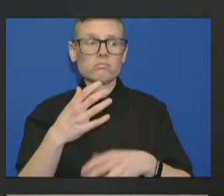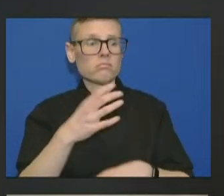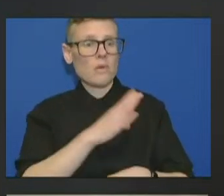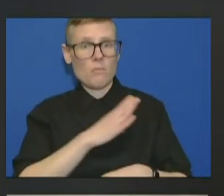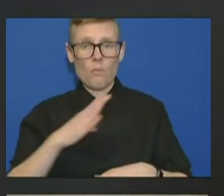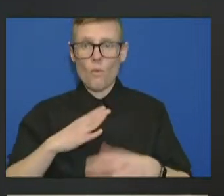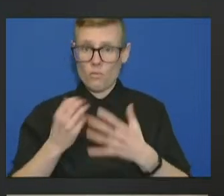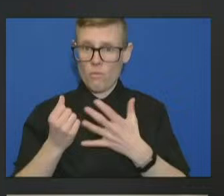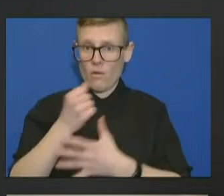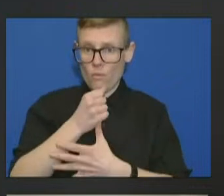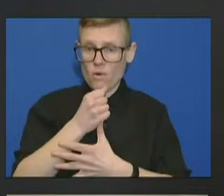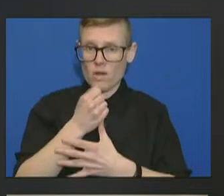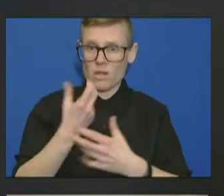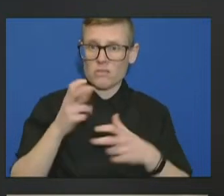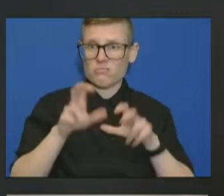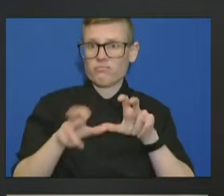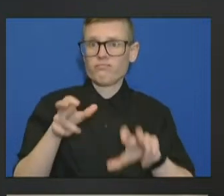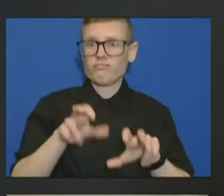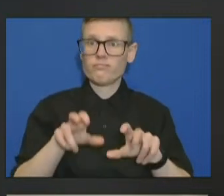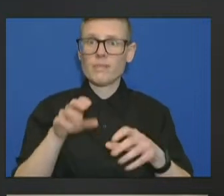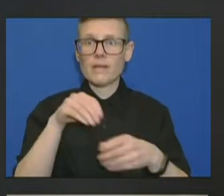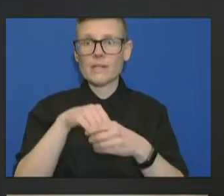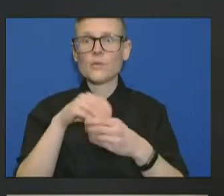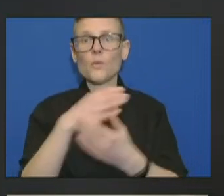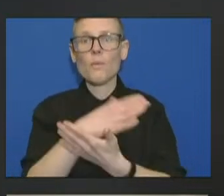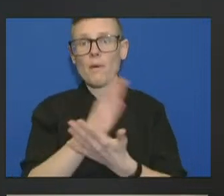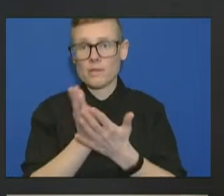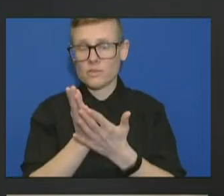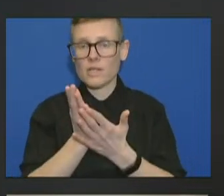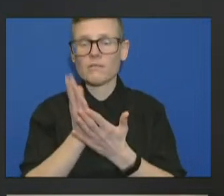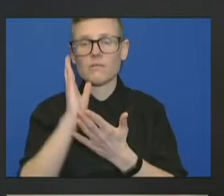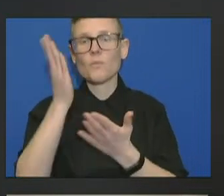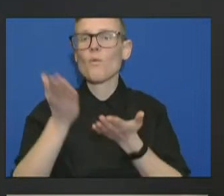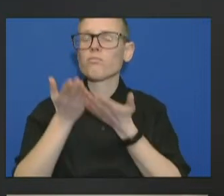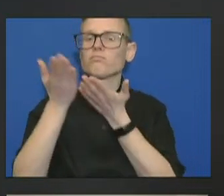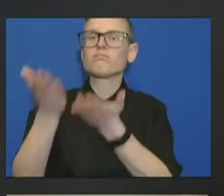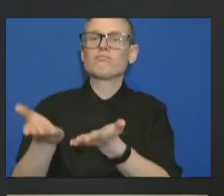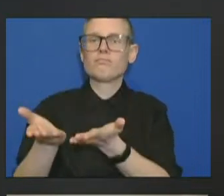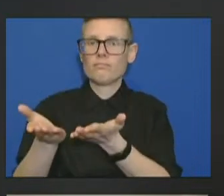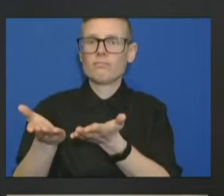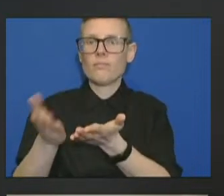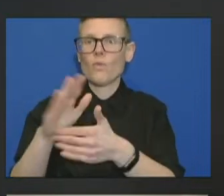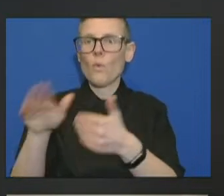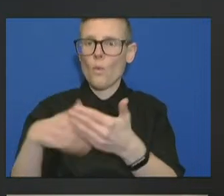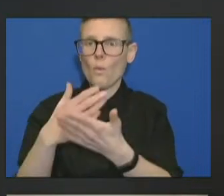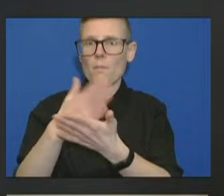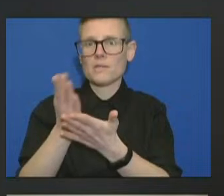was given to them in terms of the board's priorities, has put